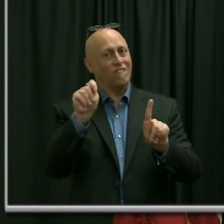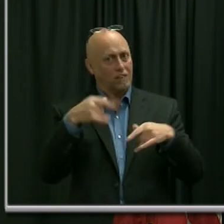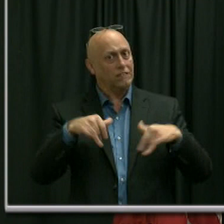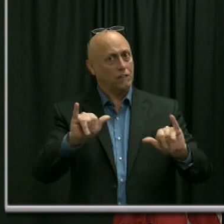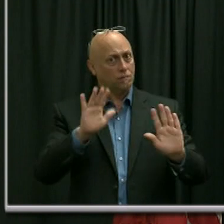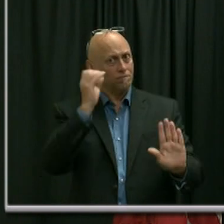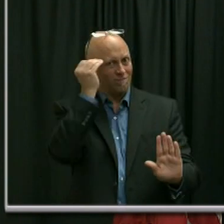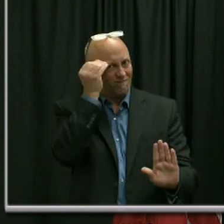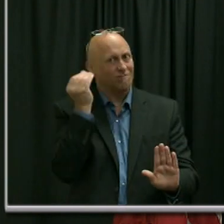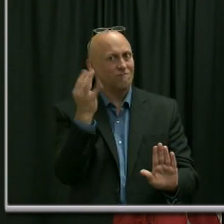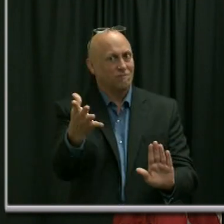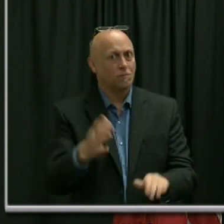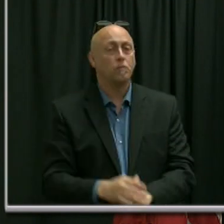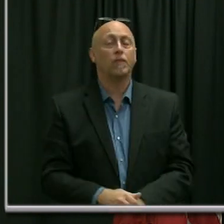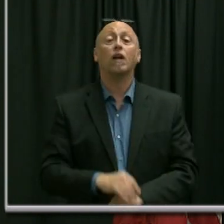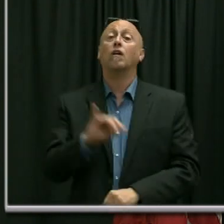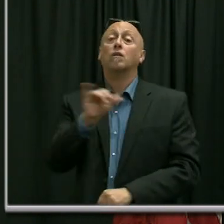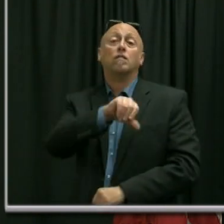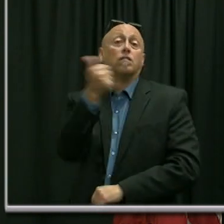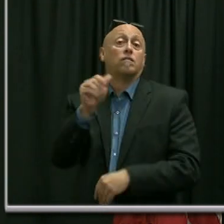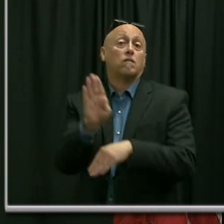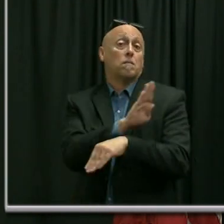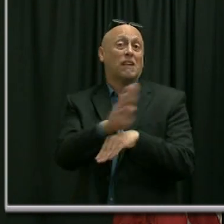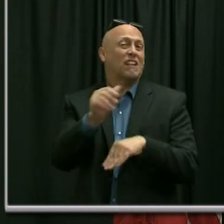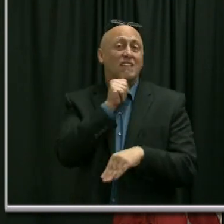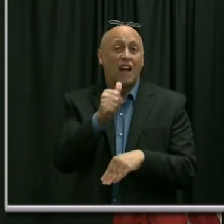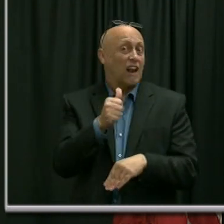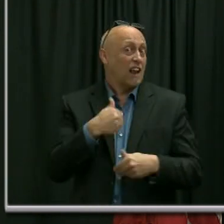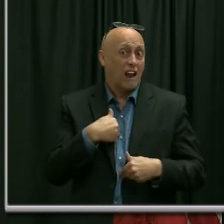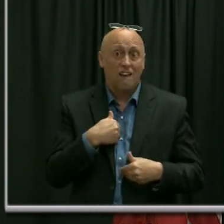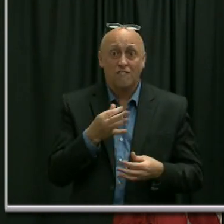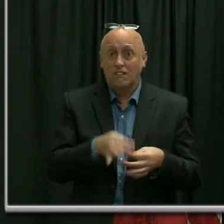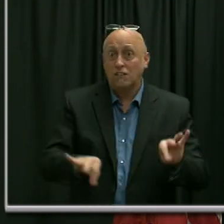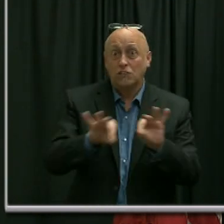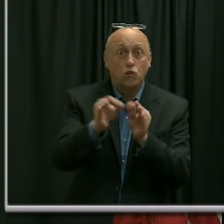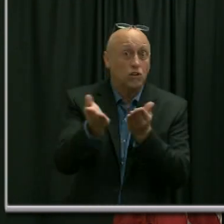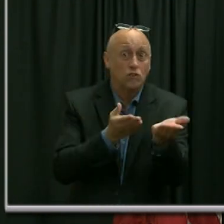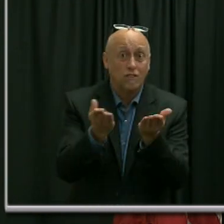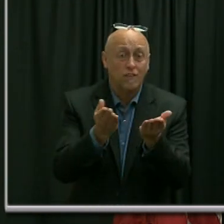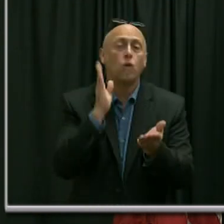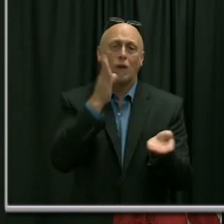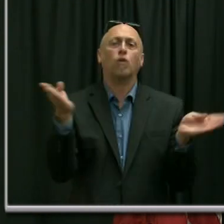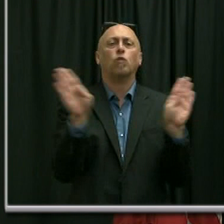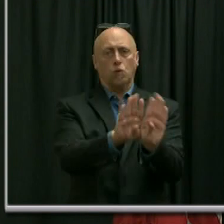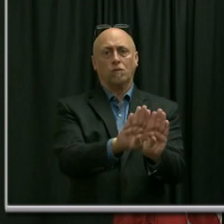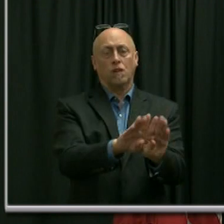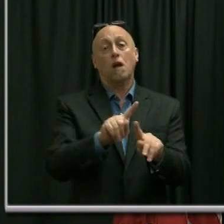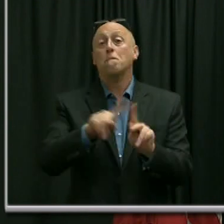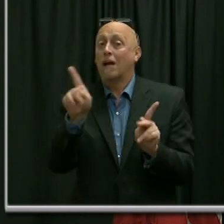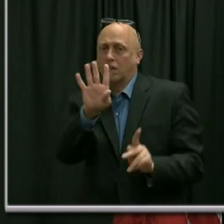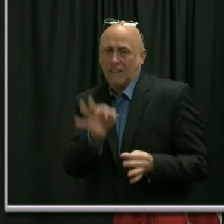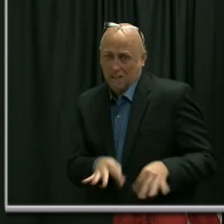ACTIVITIES. ALSO ANY BUSINESS NOT PERFORMING AN ESSENTIAL